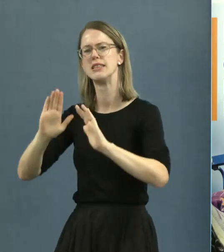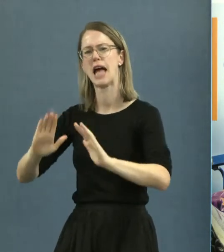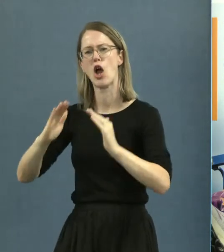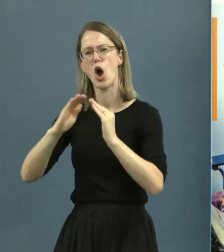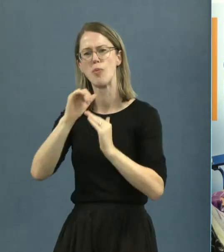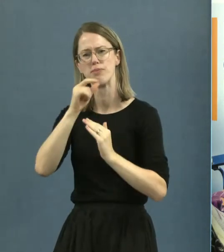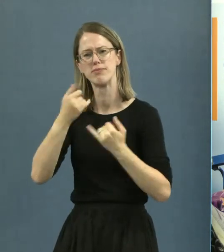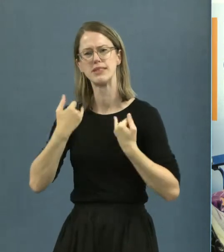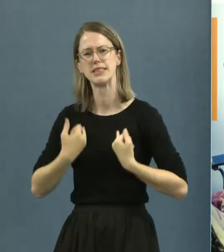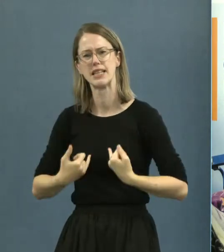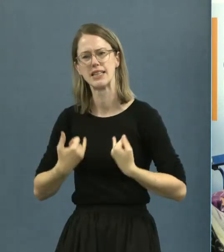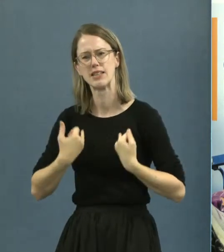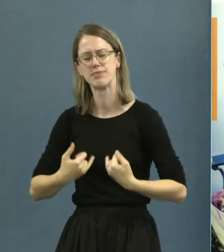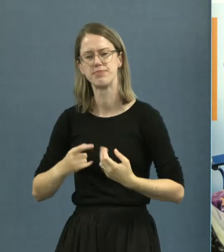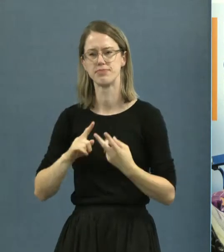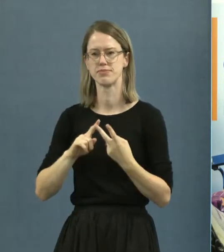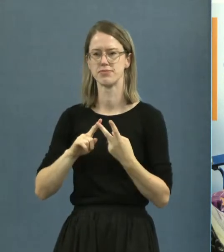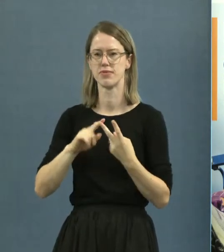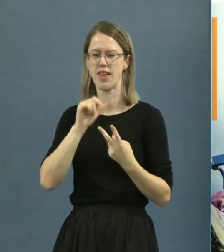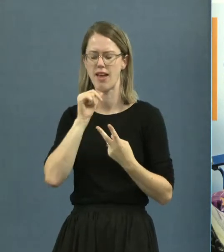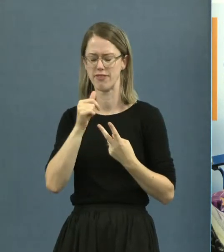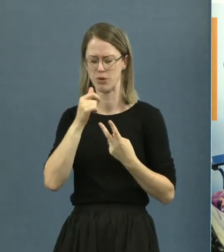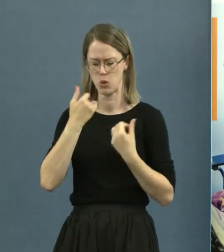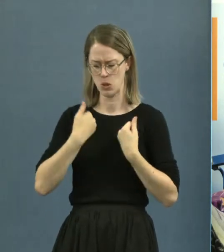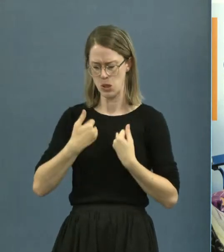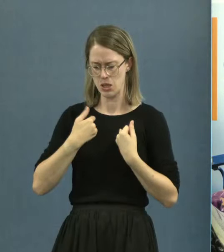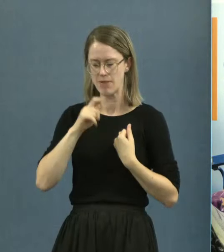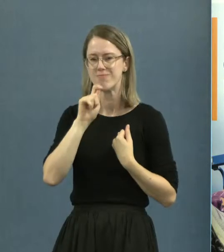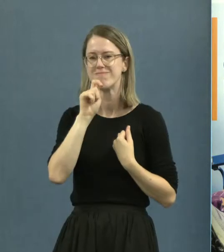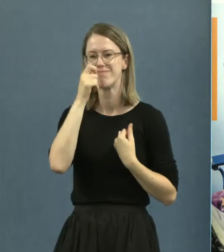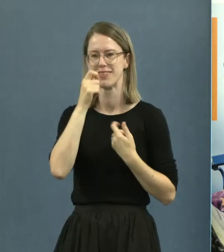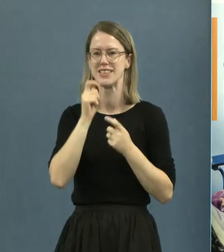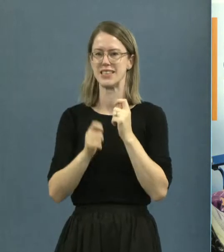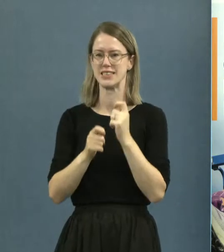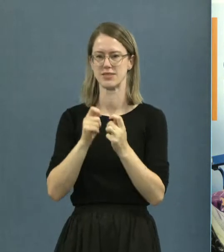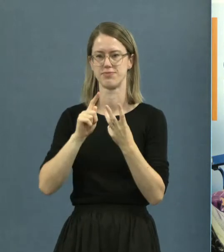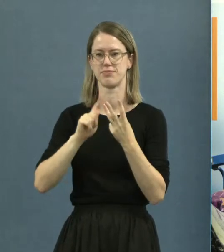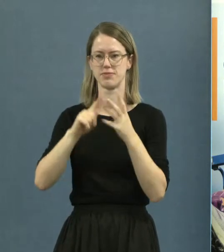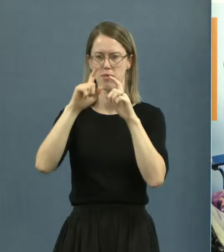vaccinations and boosters along